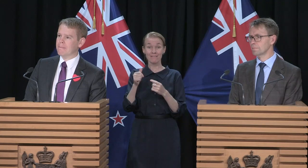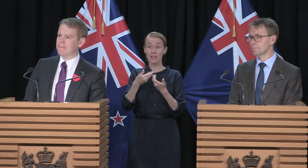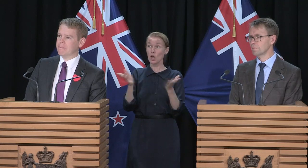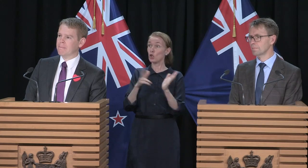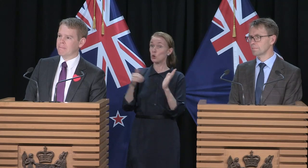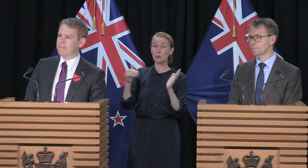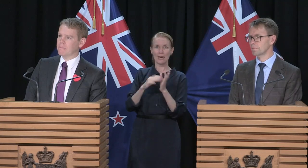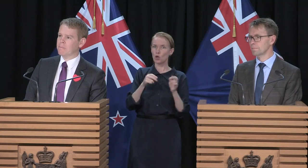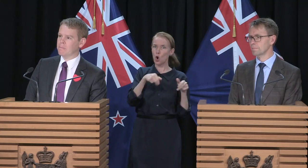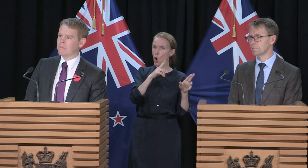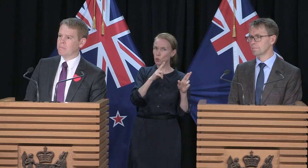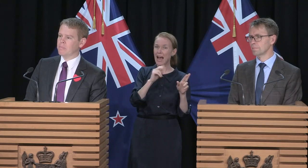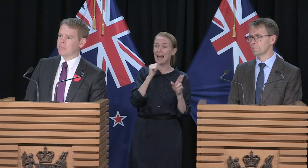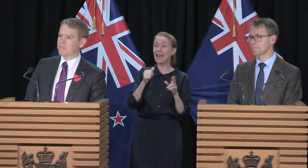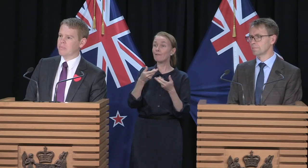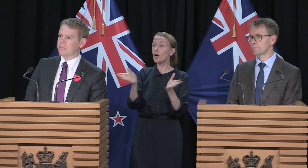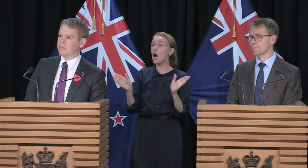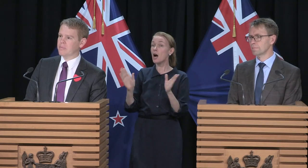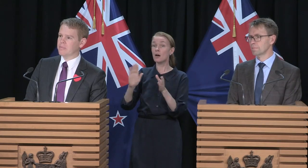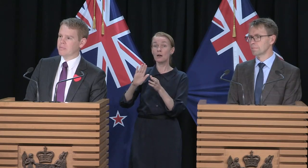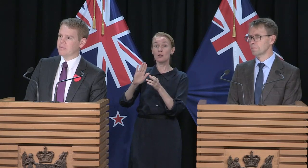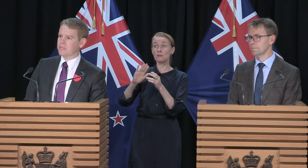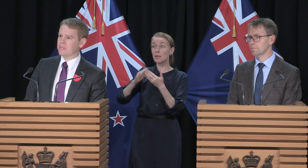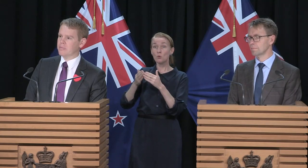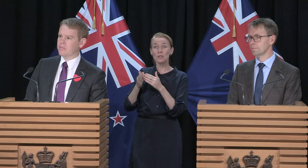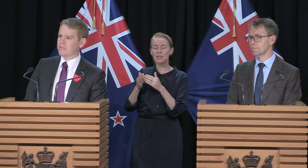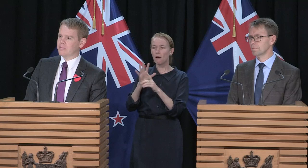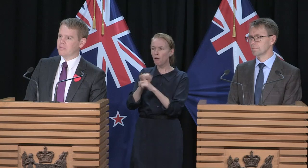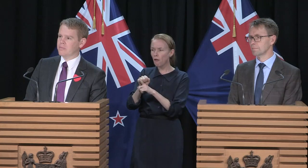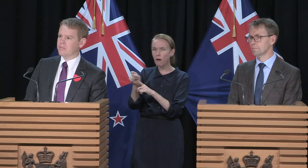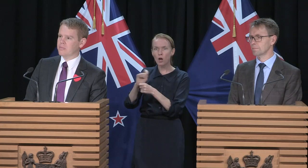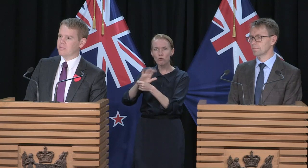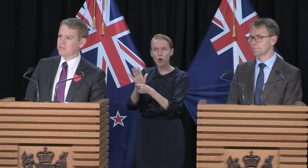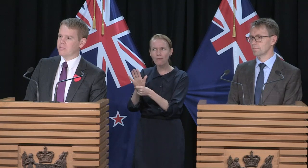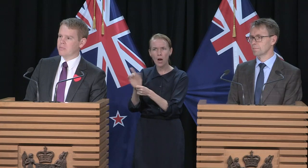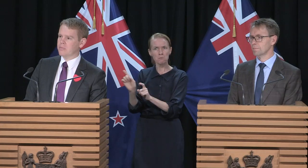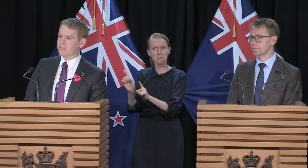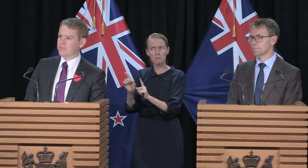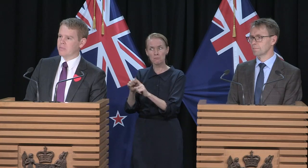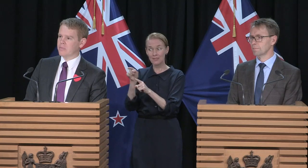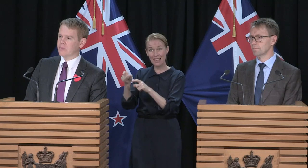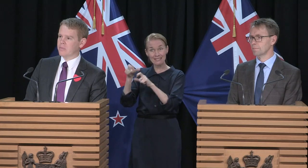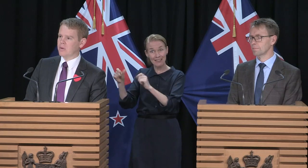If a COVID-19 case was picked up in the community, what would happen to that person? Would they